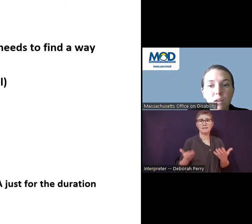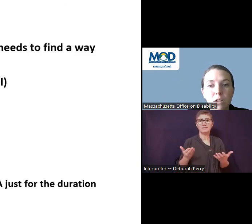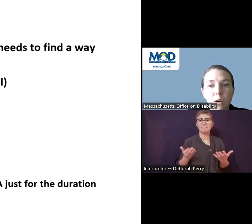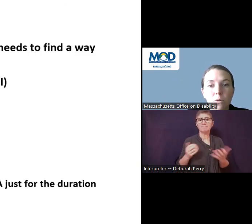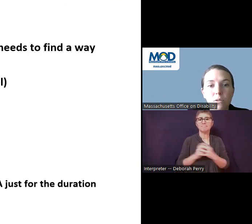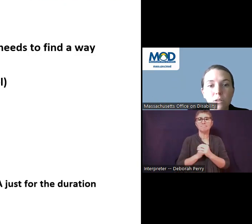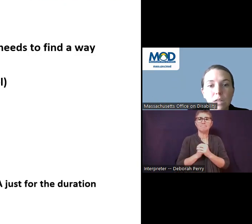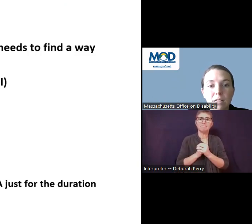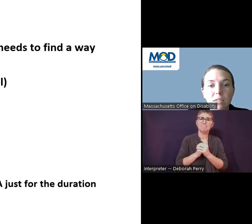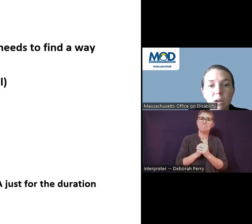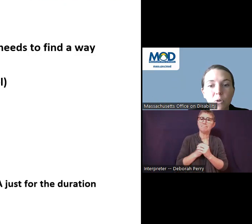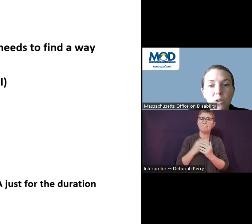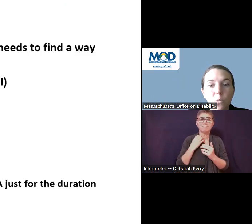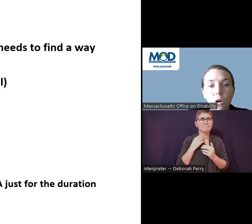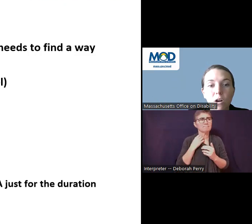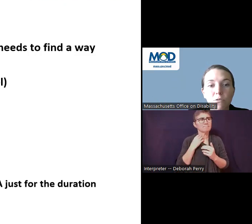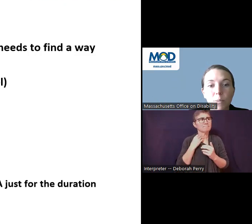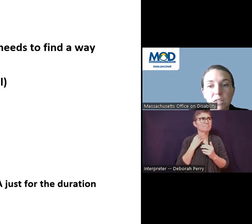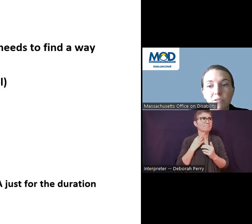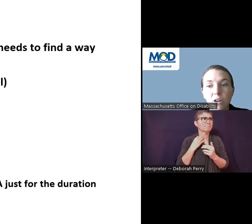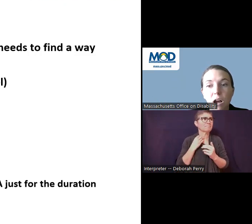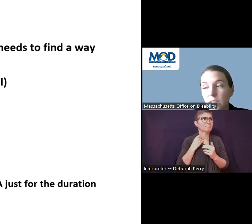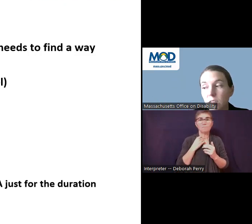you know let someone work from a different office